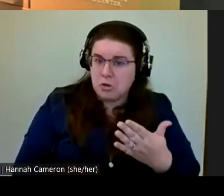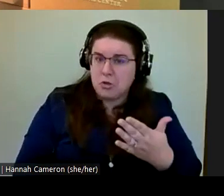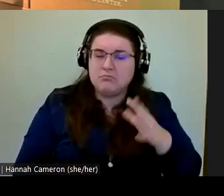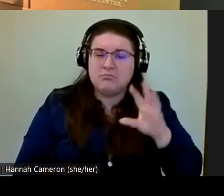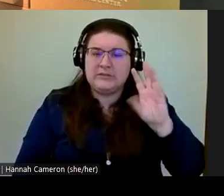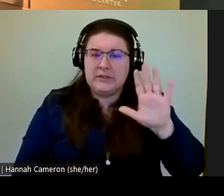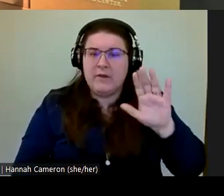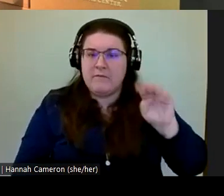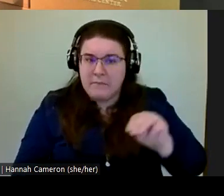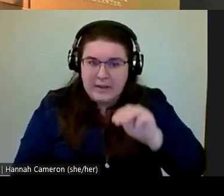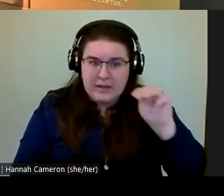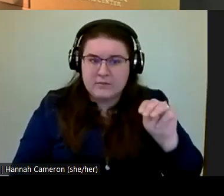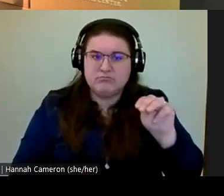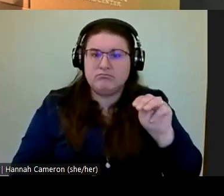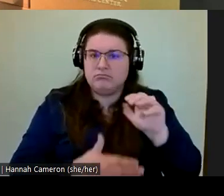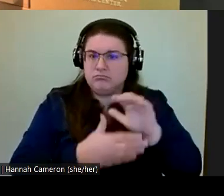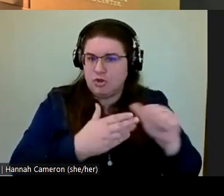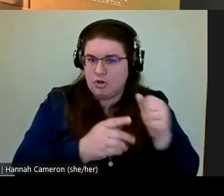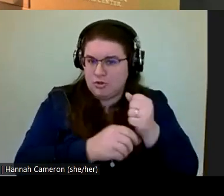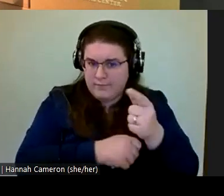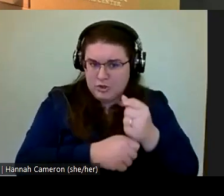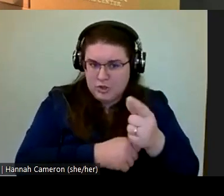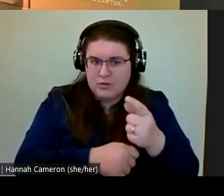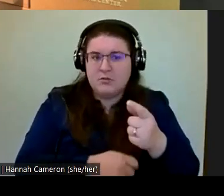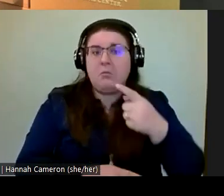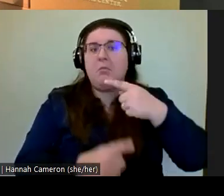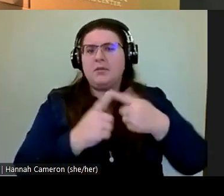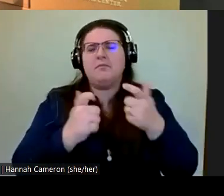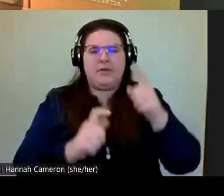research portfolio and we have a very large Psychiatry Residency program I think we have